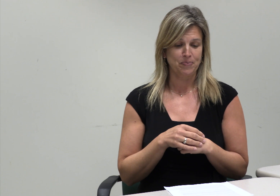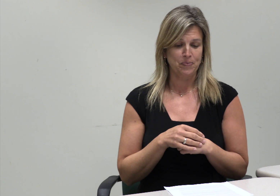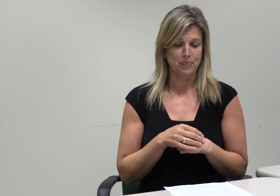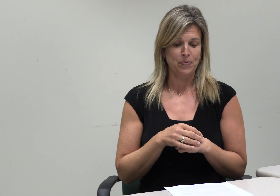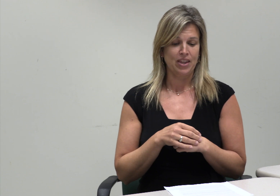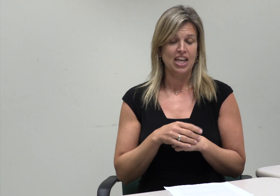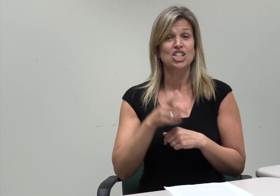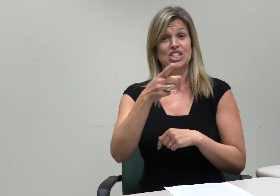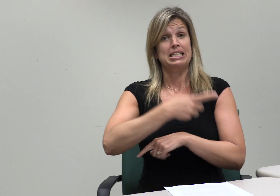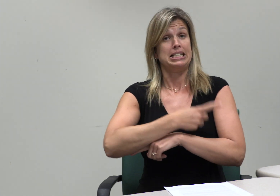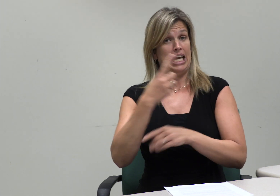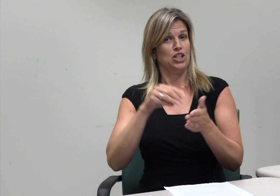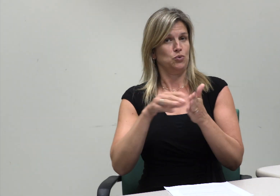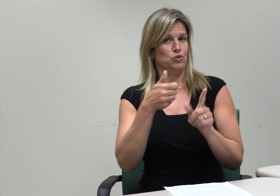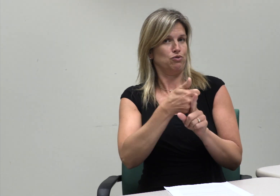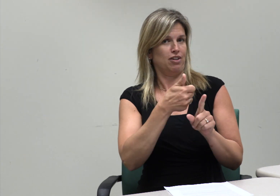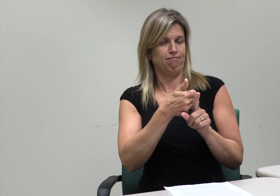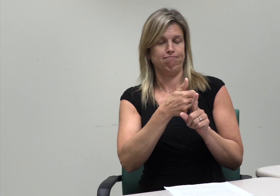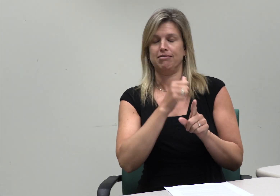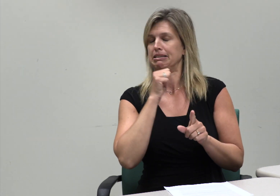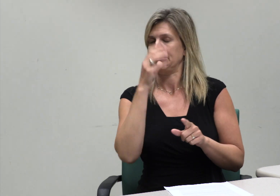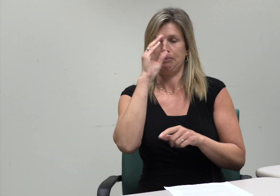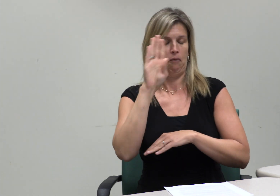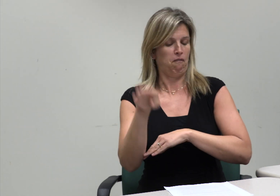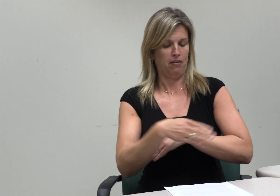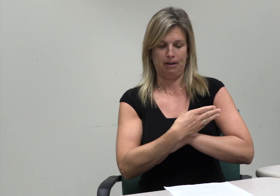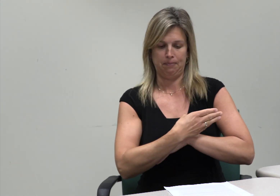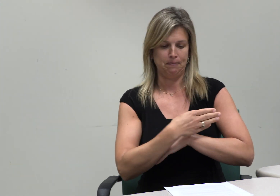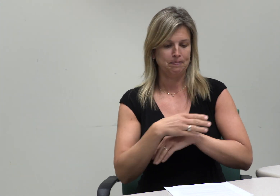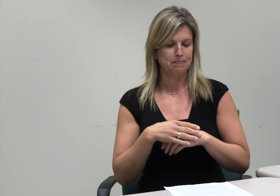as a day student, not overnight.